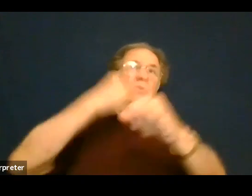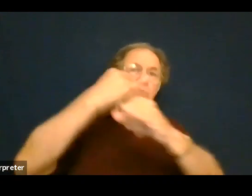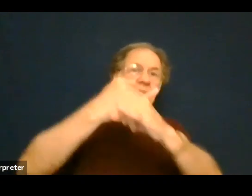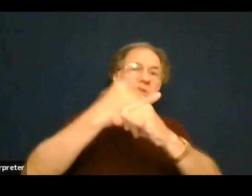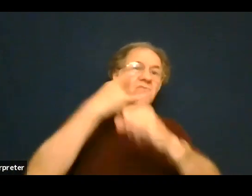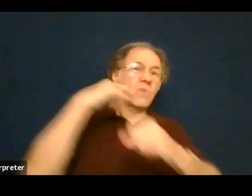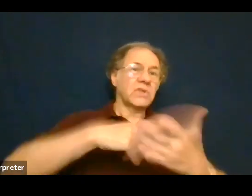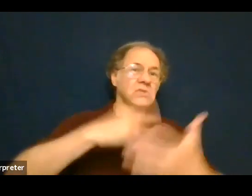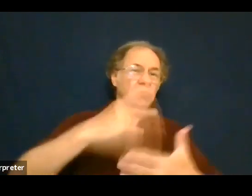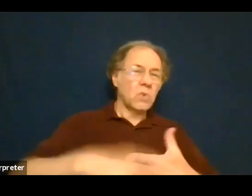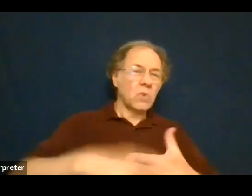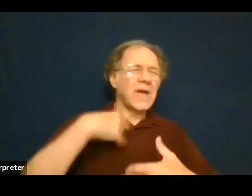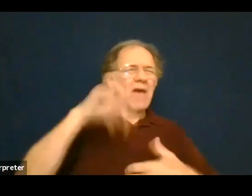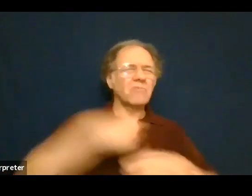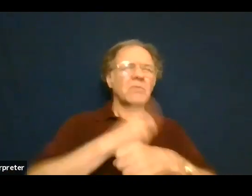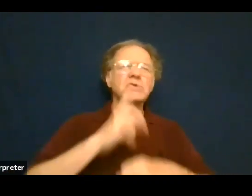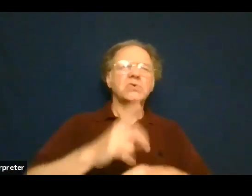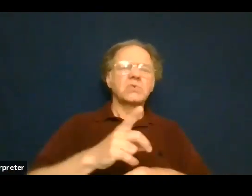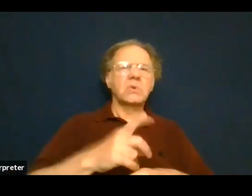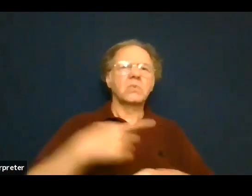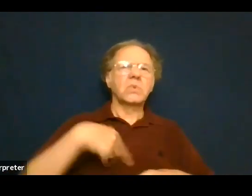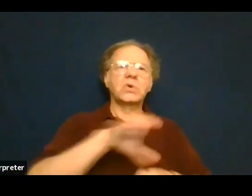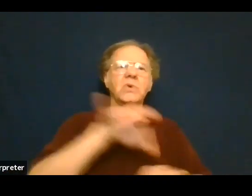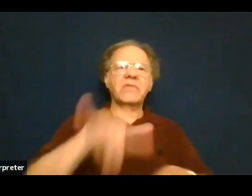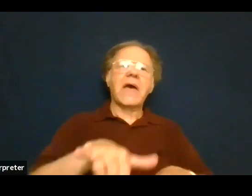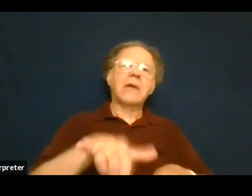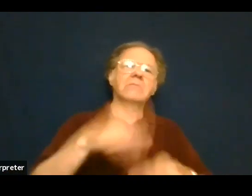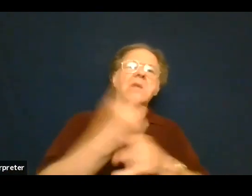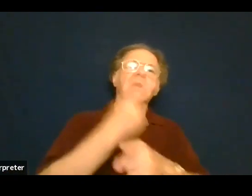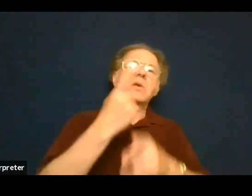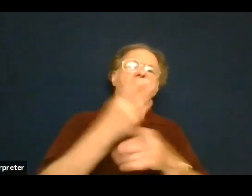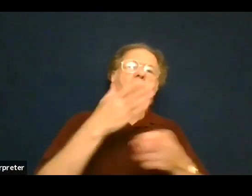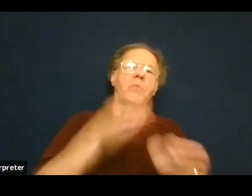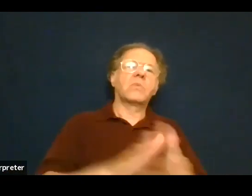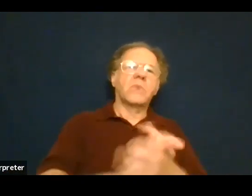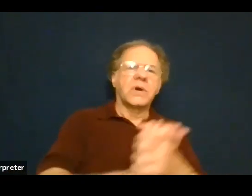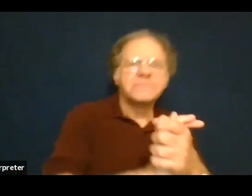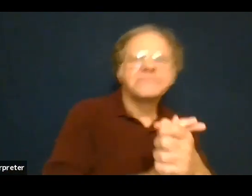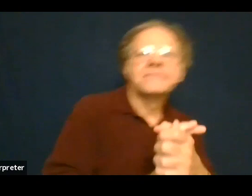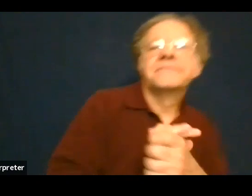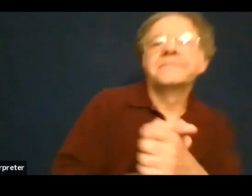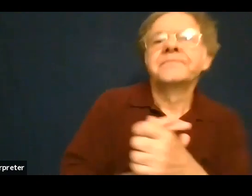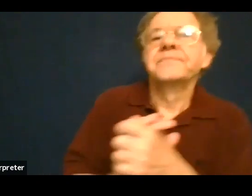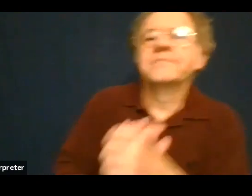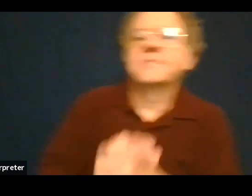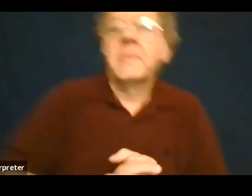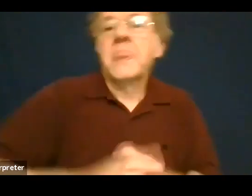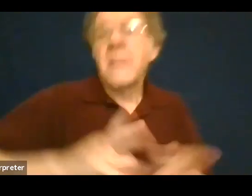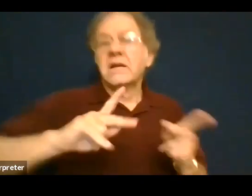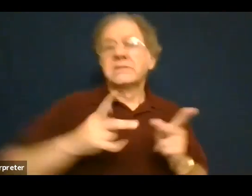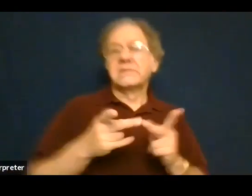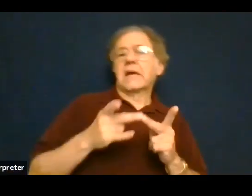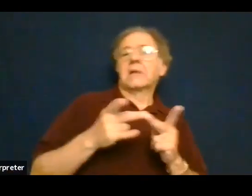that we're doing it in an appropriate manner. Secondly, a key part of this genetic testing program